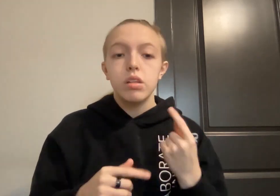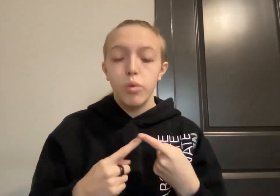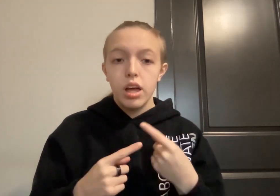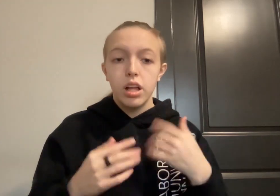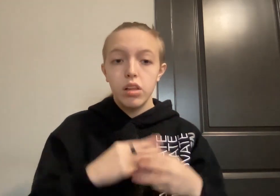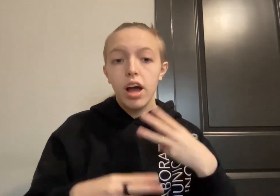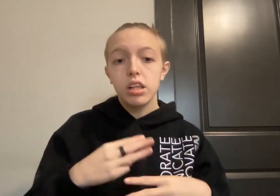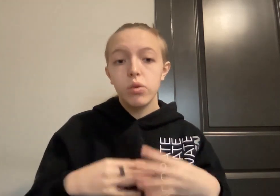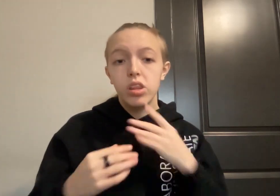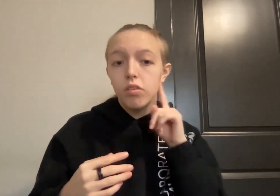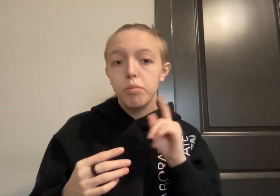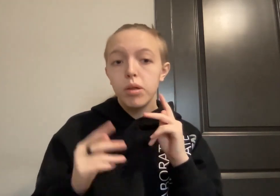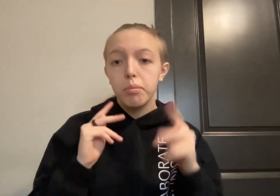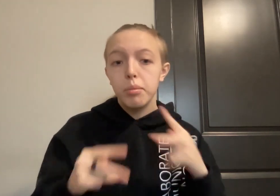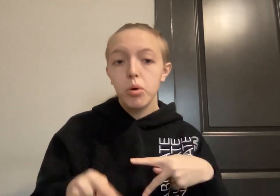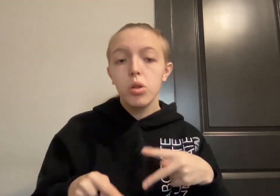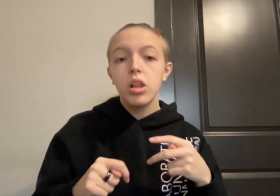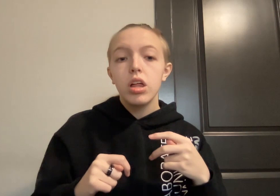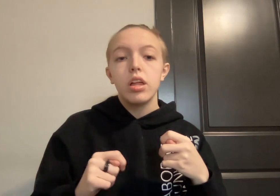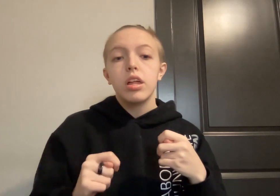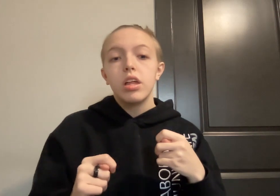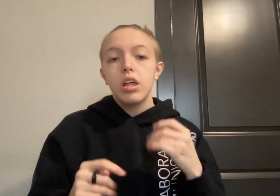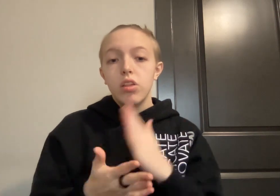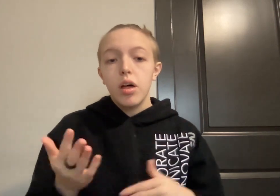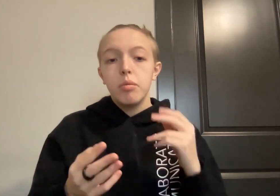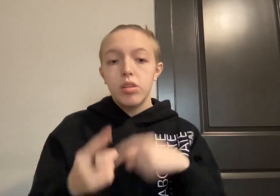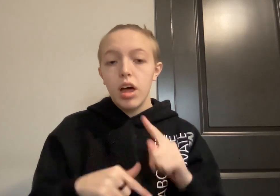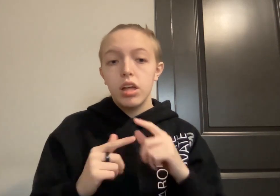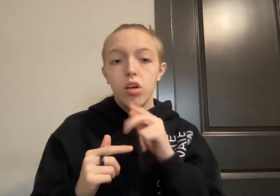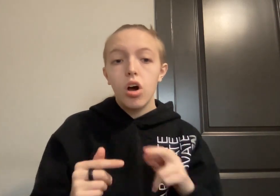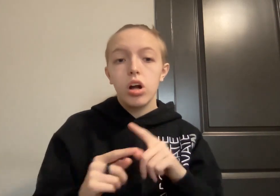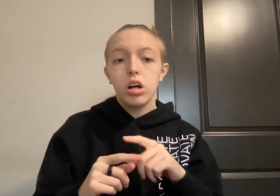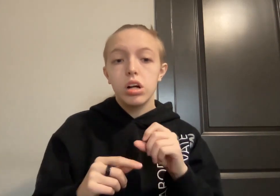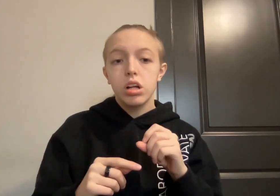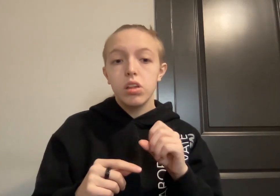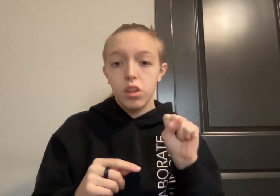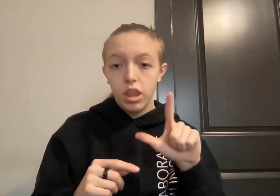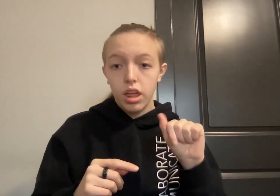When interacting with deaf people some signs are slang